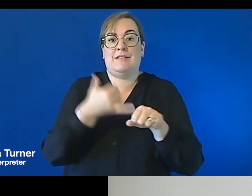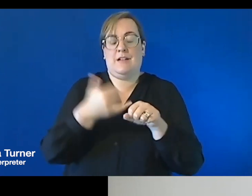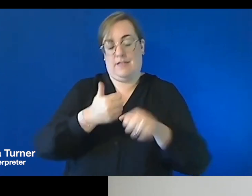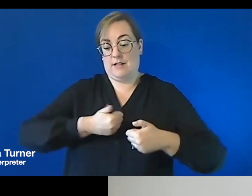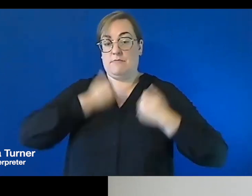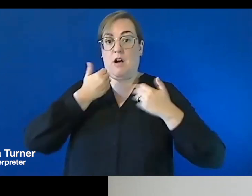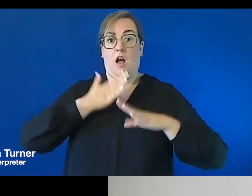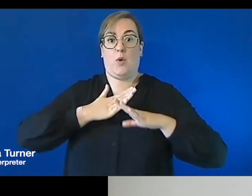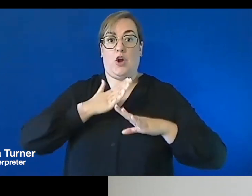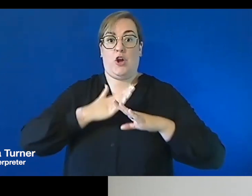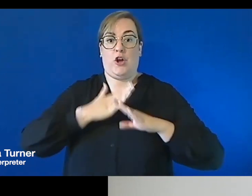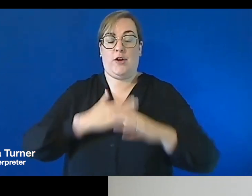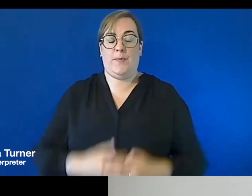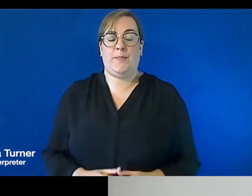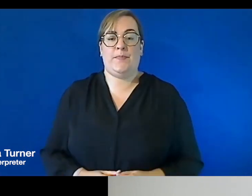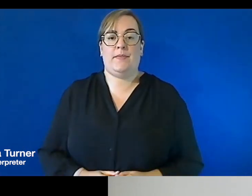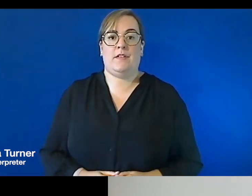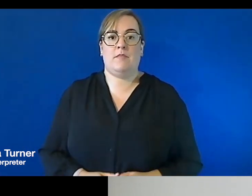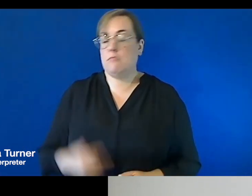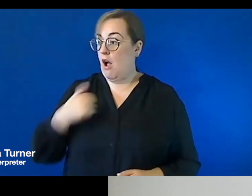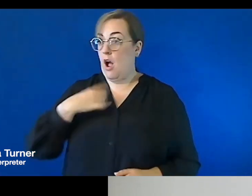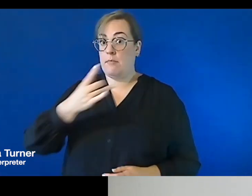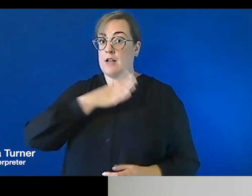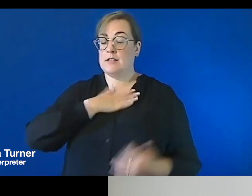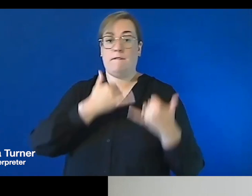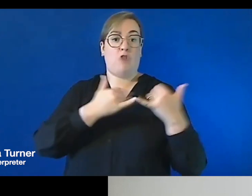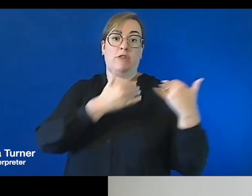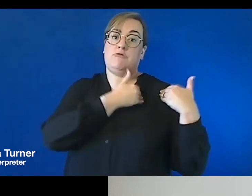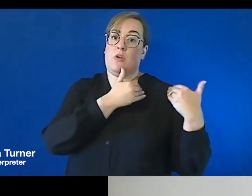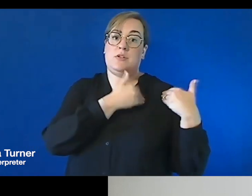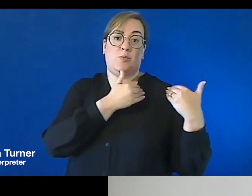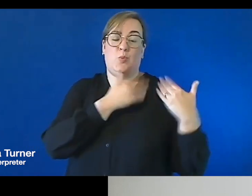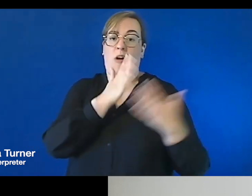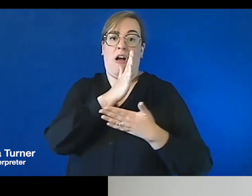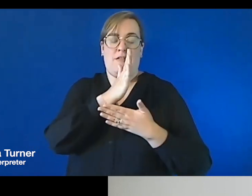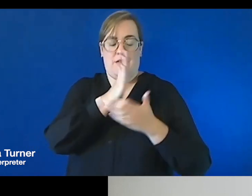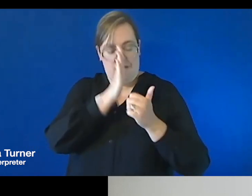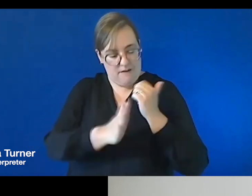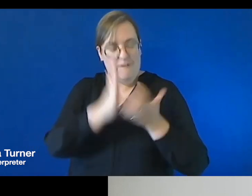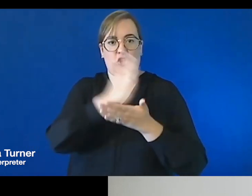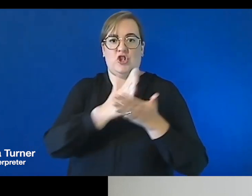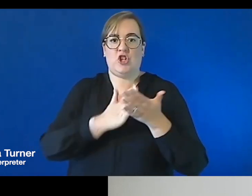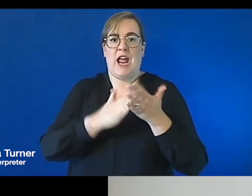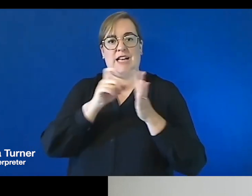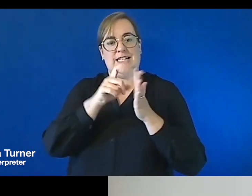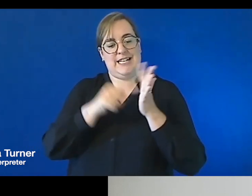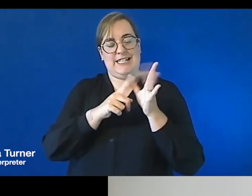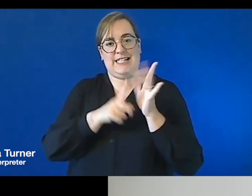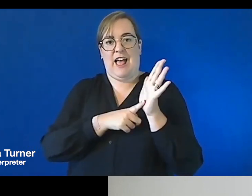but since I'm very responsible I never share any details because until we're able to treat people